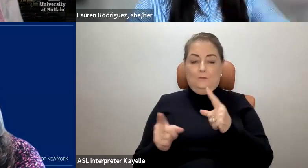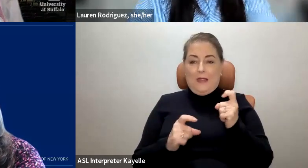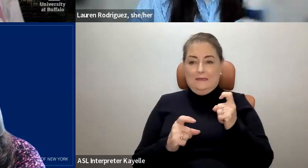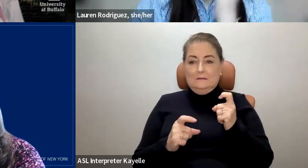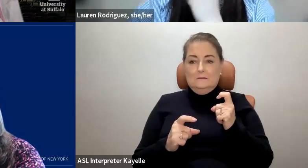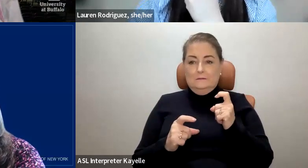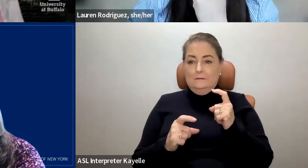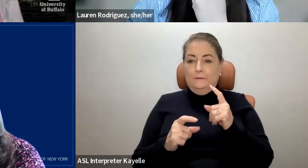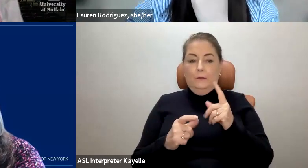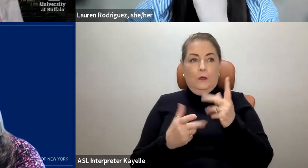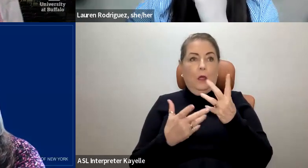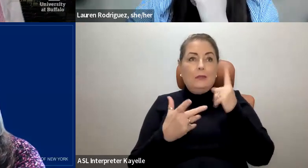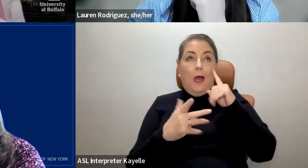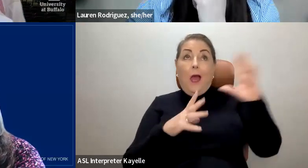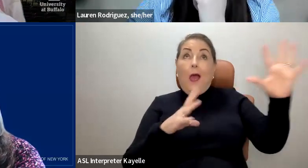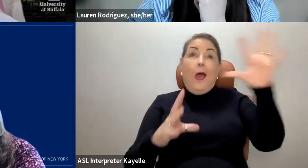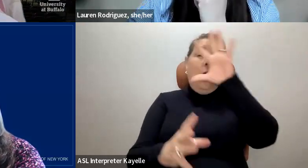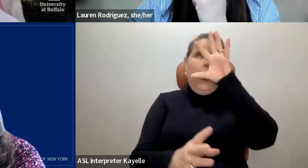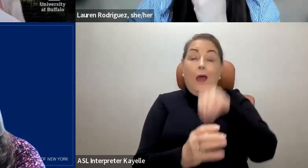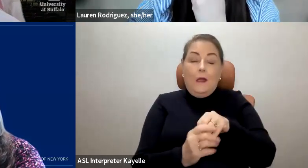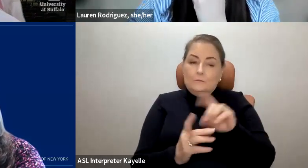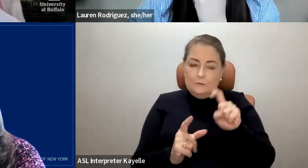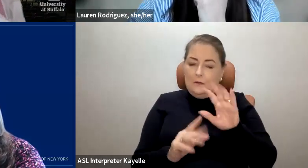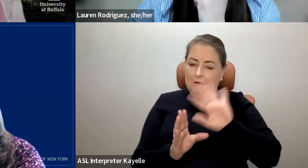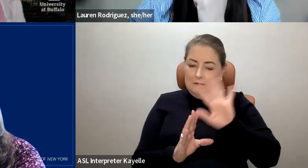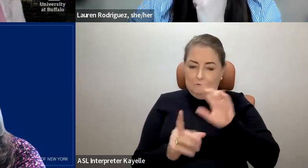encompassing where I think if we do, it's on a smaller scale,